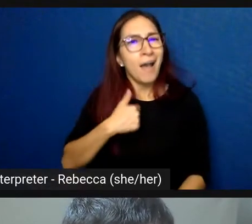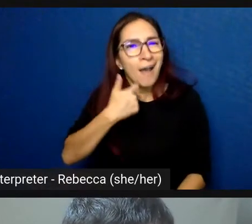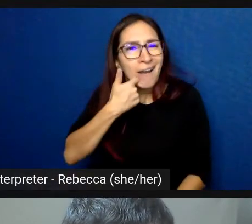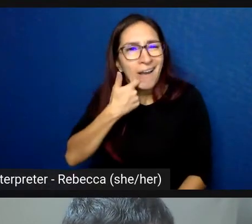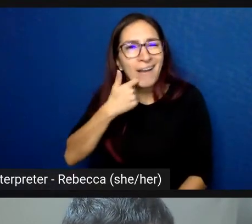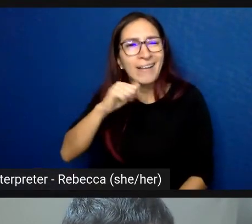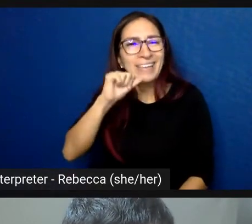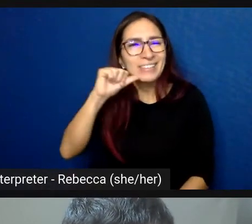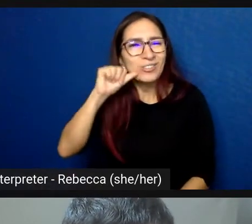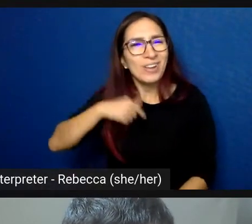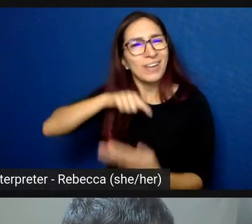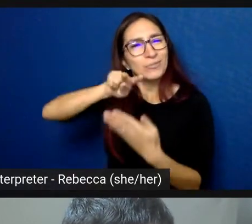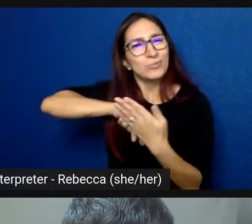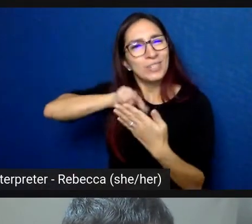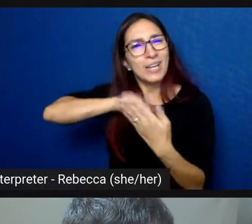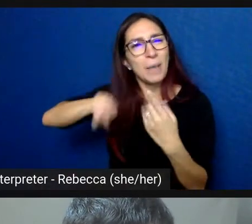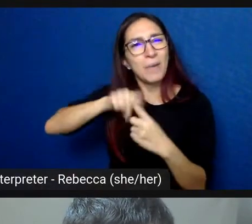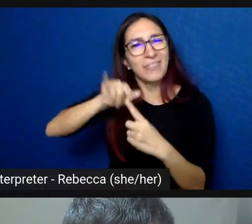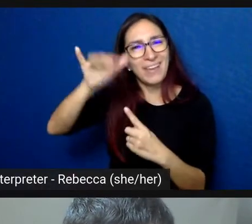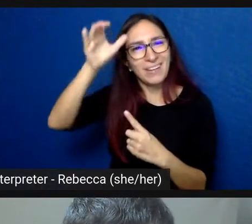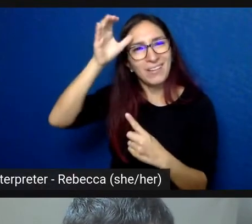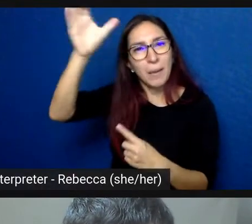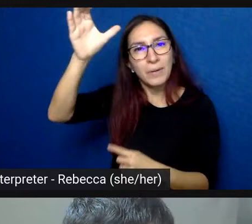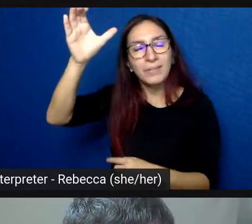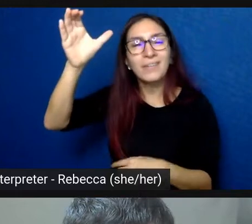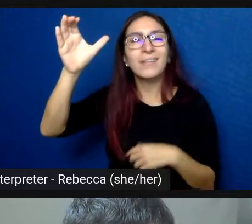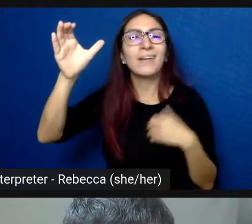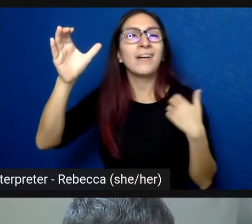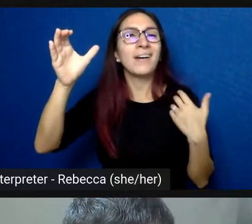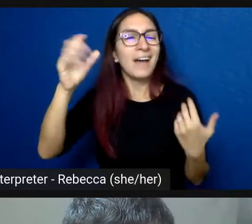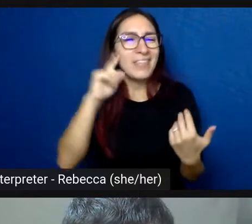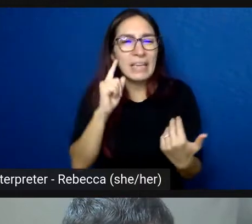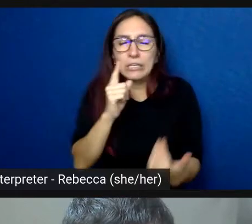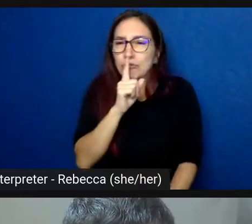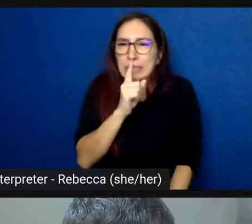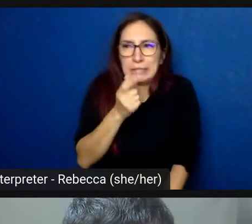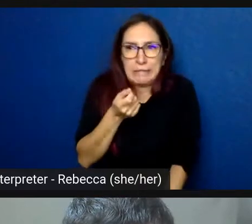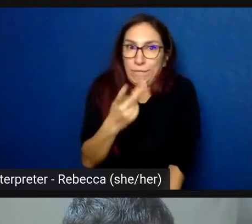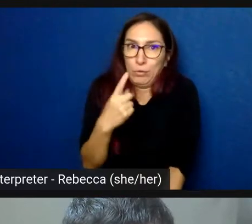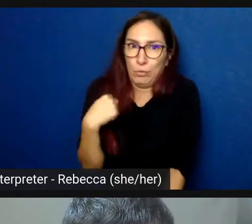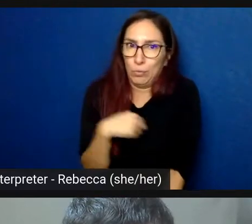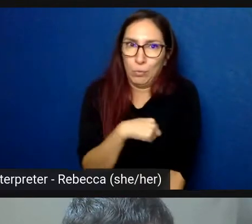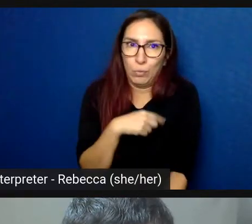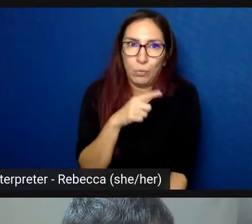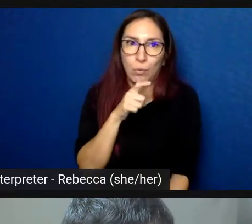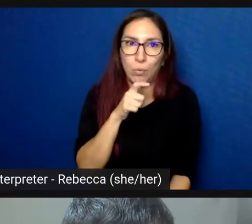I think only a few of us have actually an idea